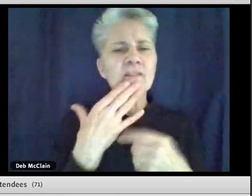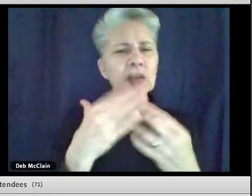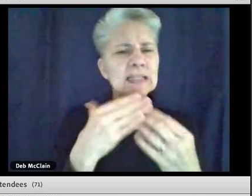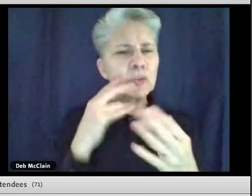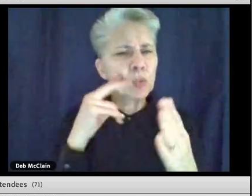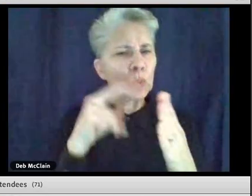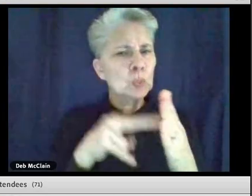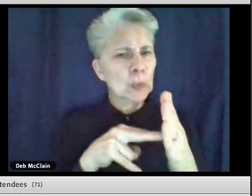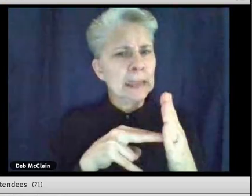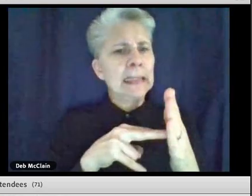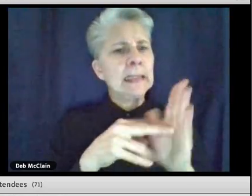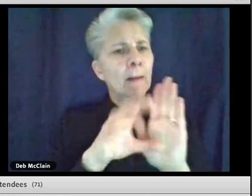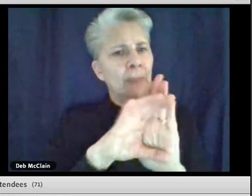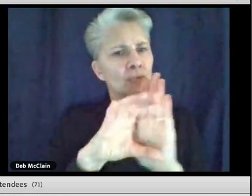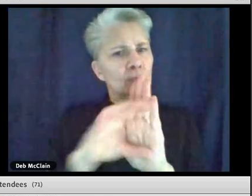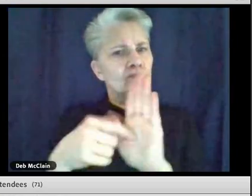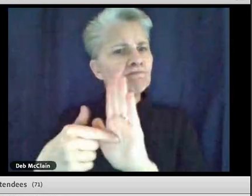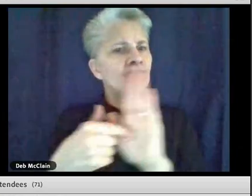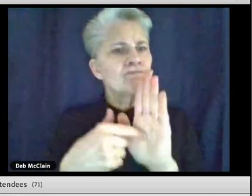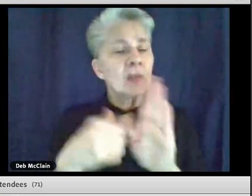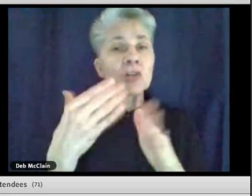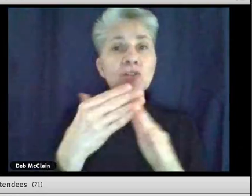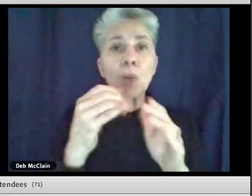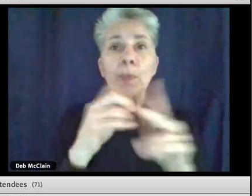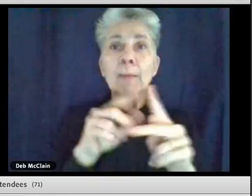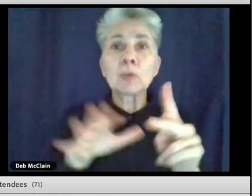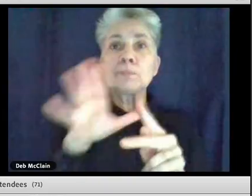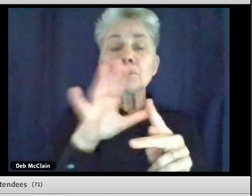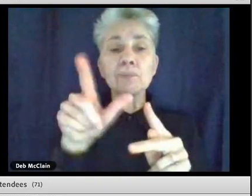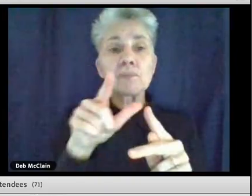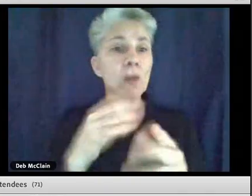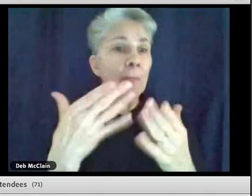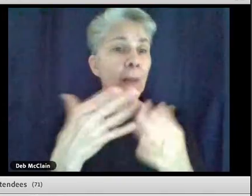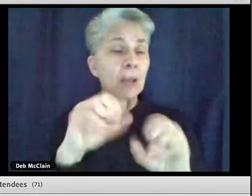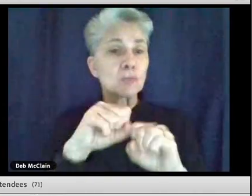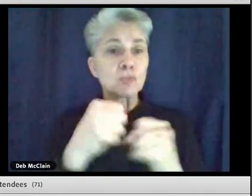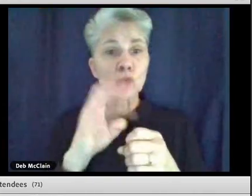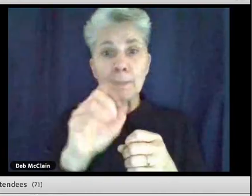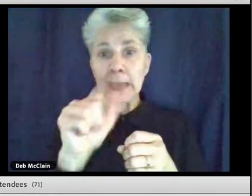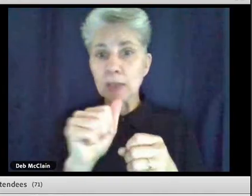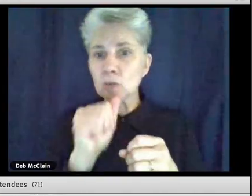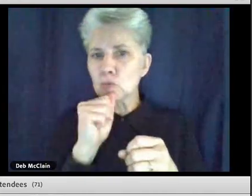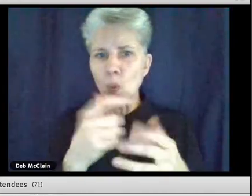that you could share with your patrons possibly on social media. Again, you don't want to overwhelm your patrons